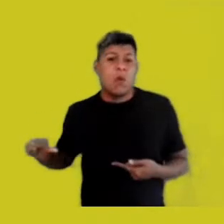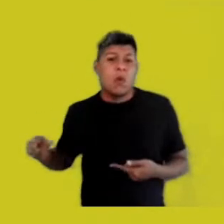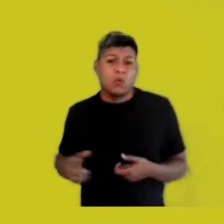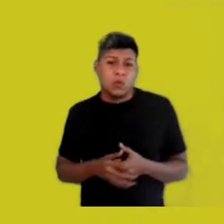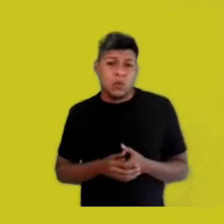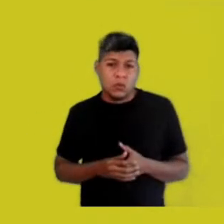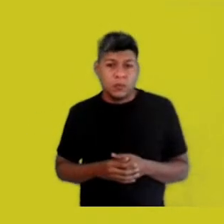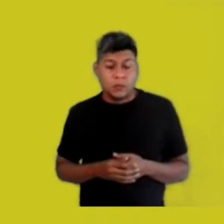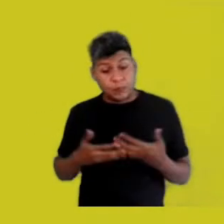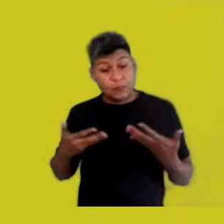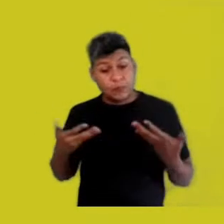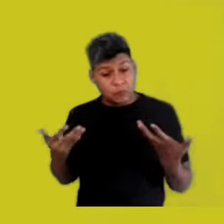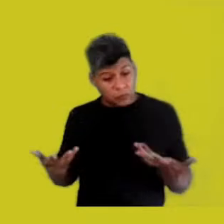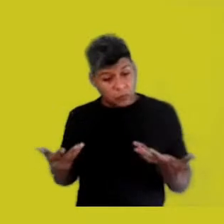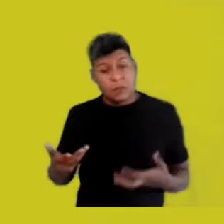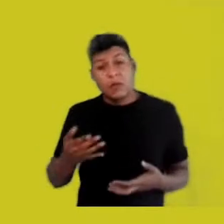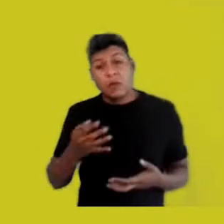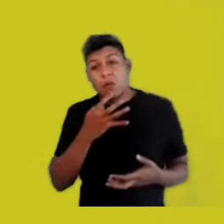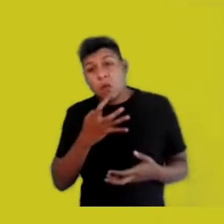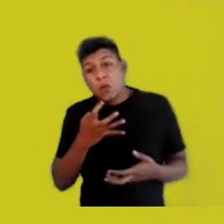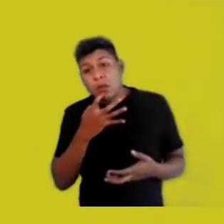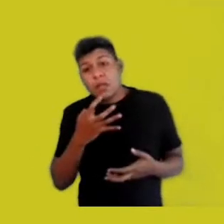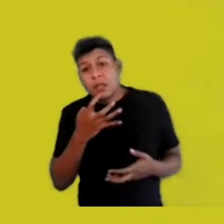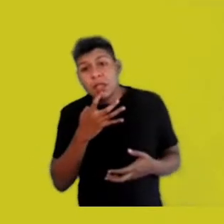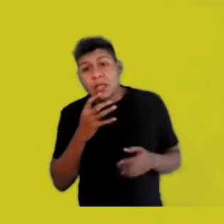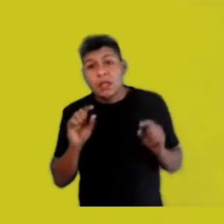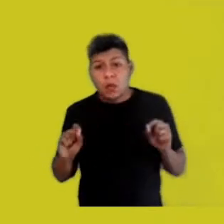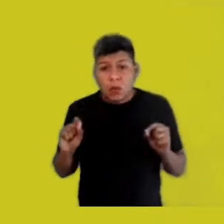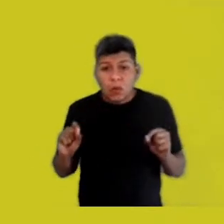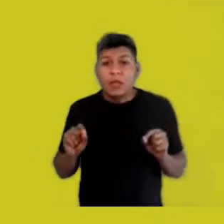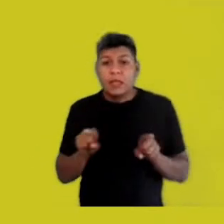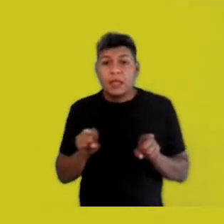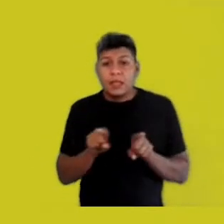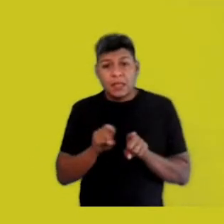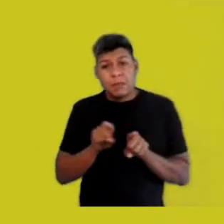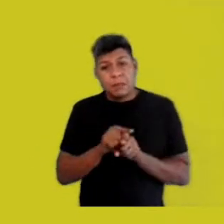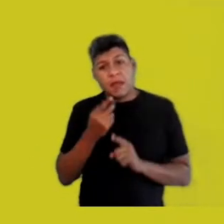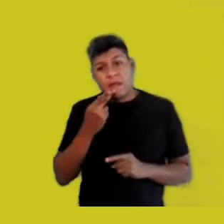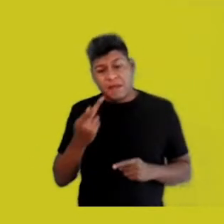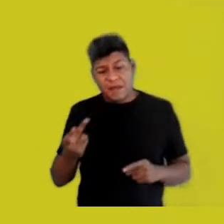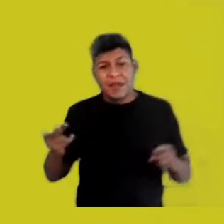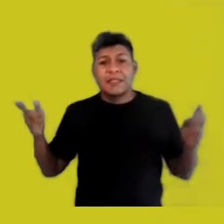And to recognize, something I’ve also said here,